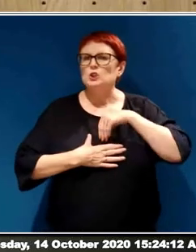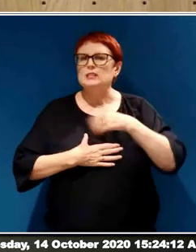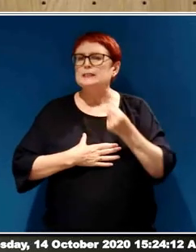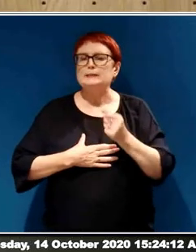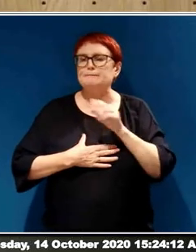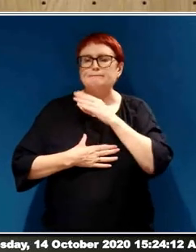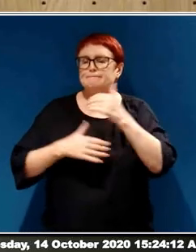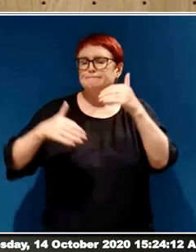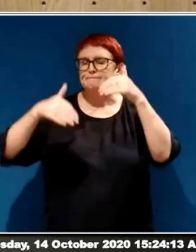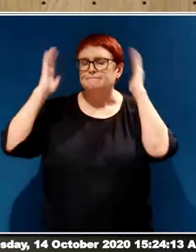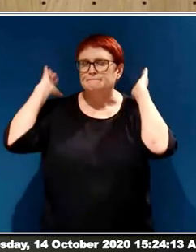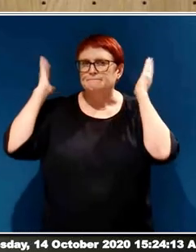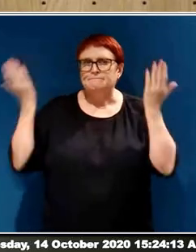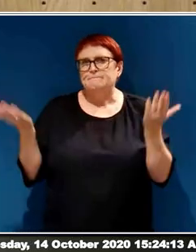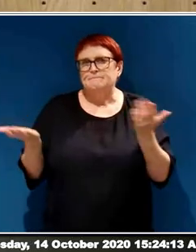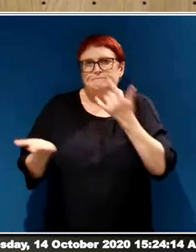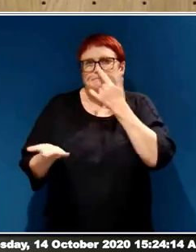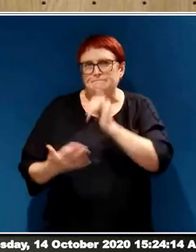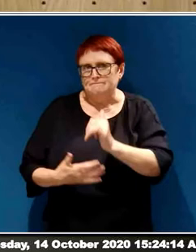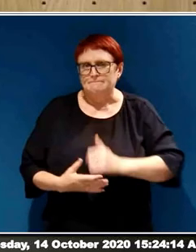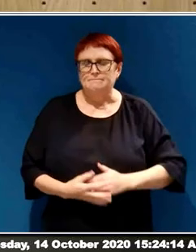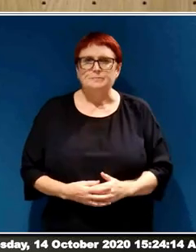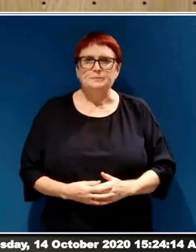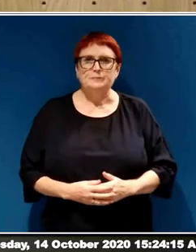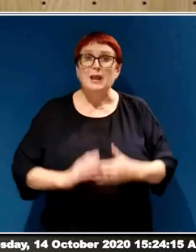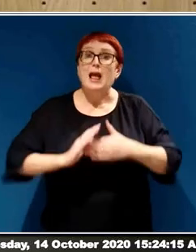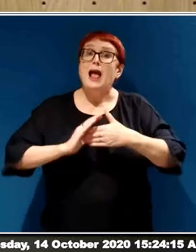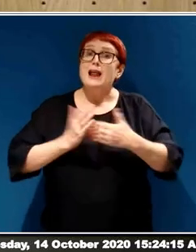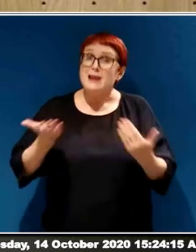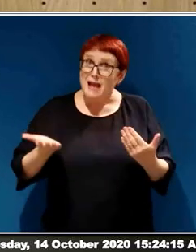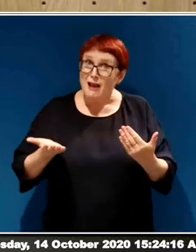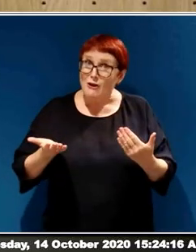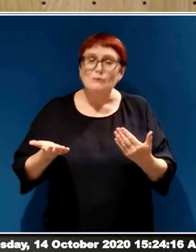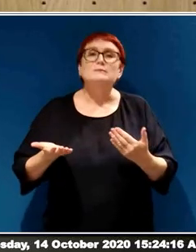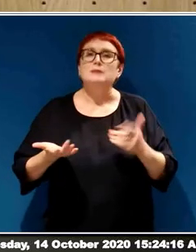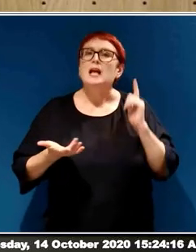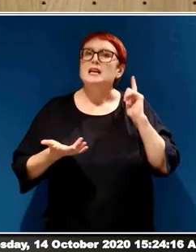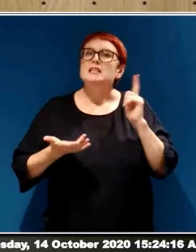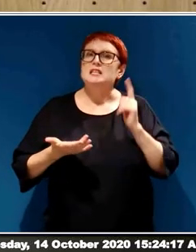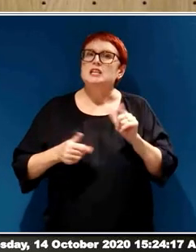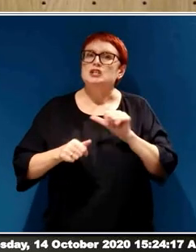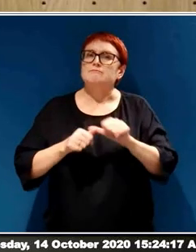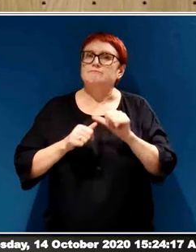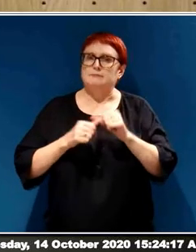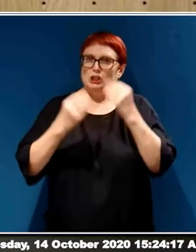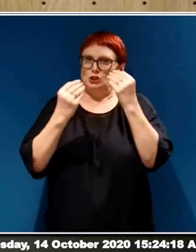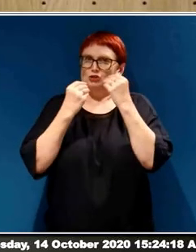Today, teachers are trained as part of our professional standards that Dr de Bruin mentioned.